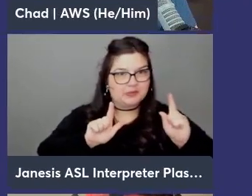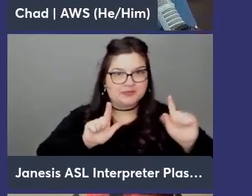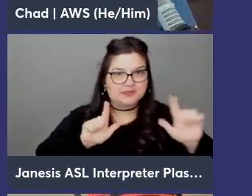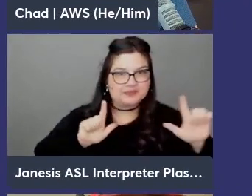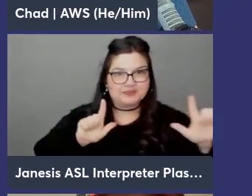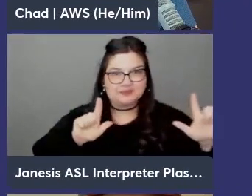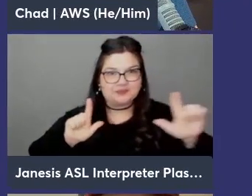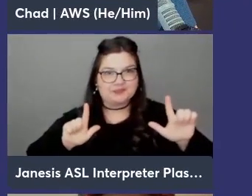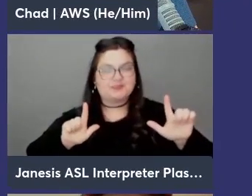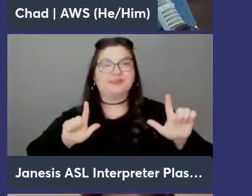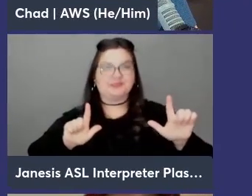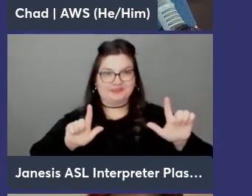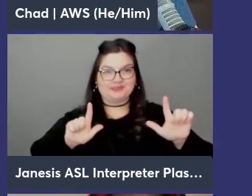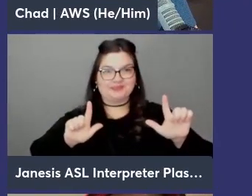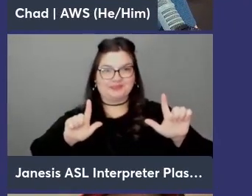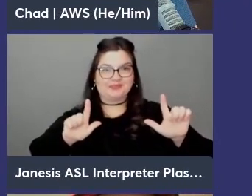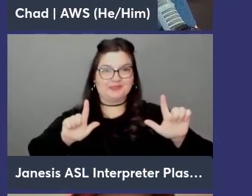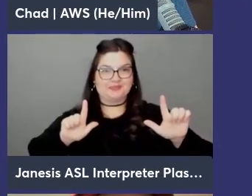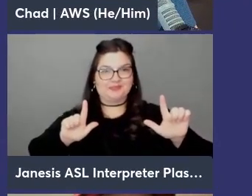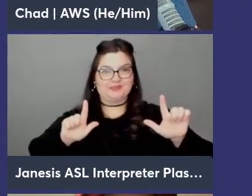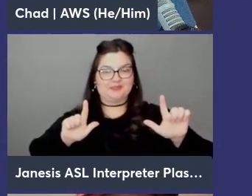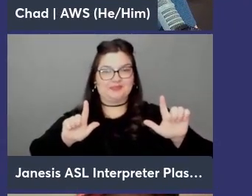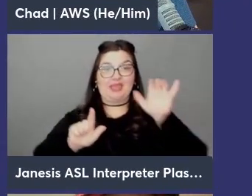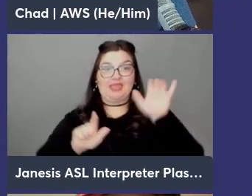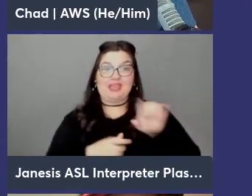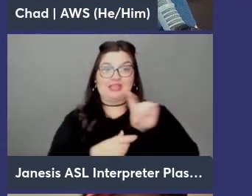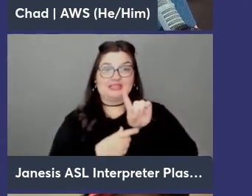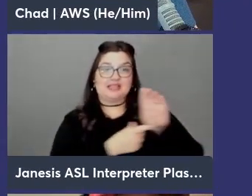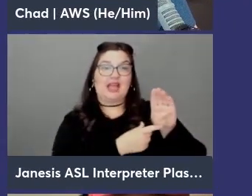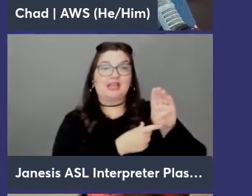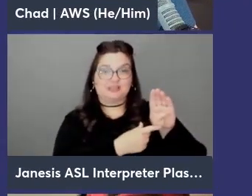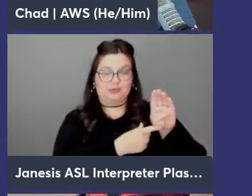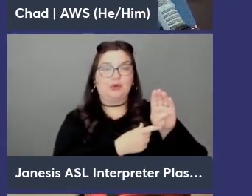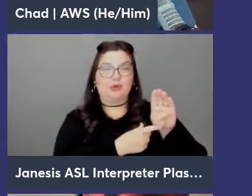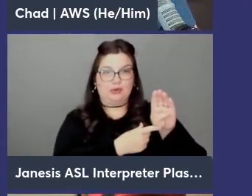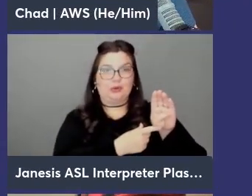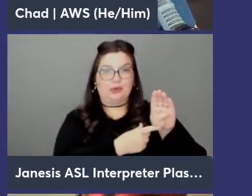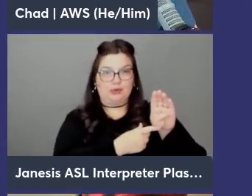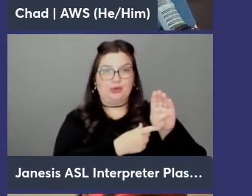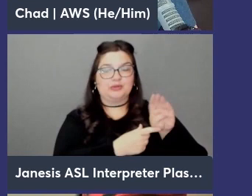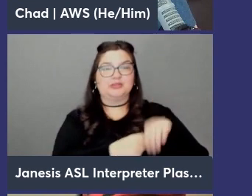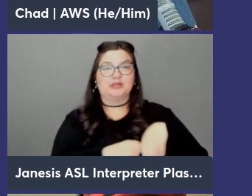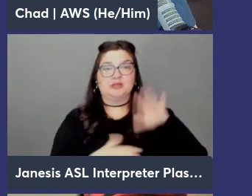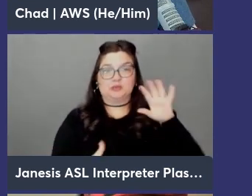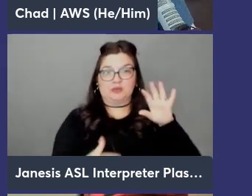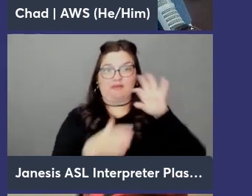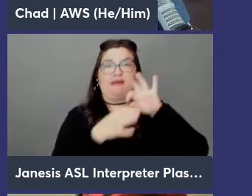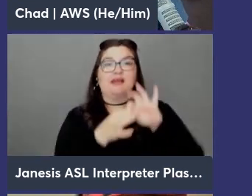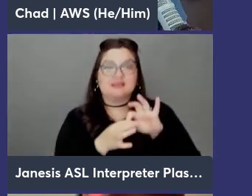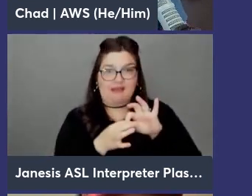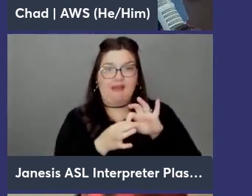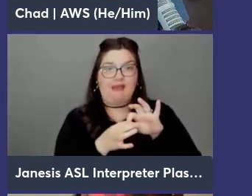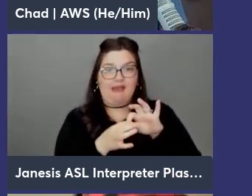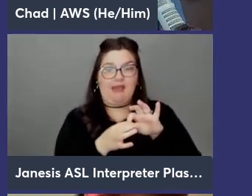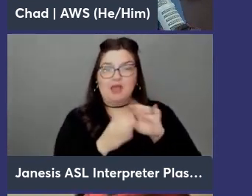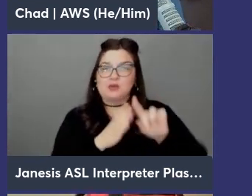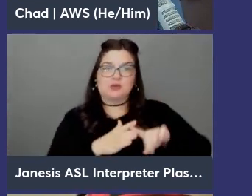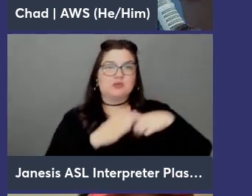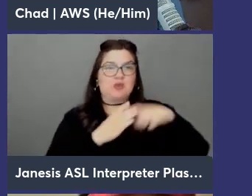This is the first screen, the dashboard of Lumigo, it's a SAS platform, you connect and you start working, and this is what you get.